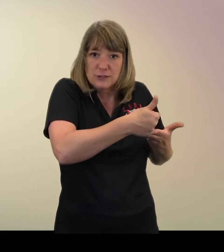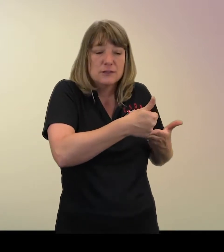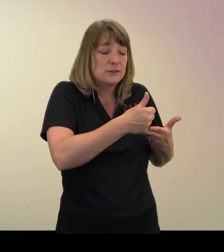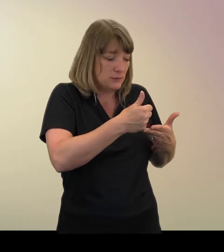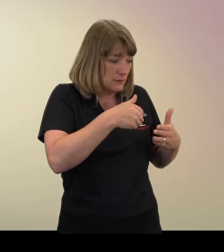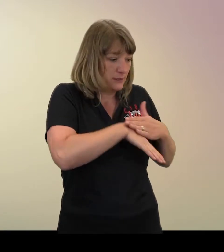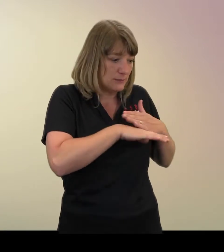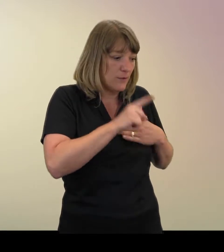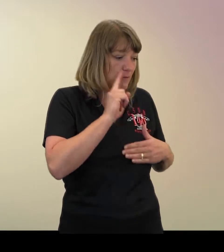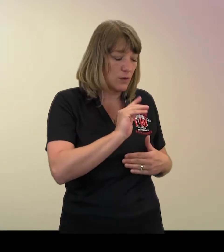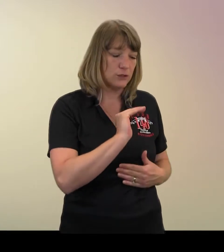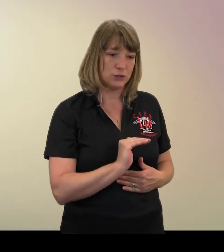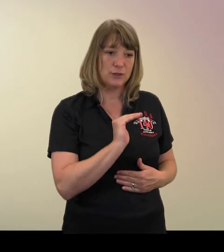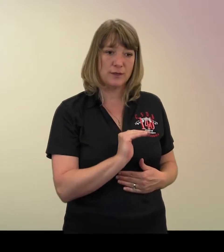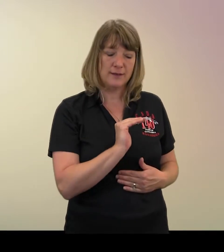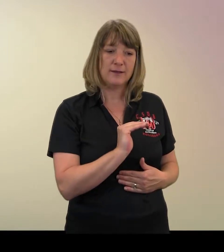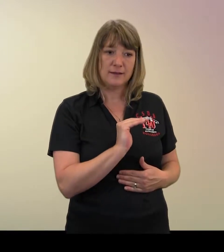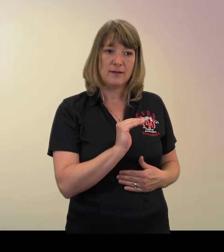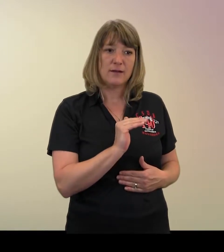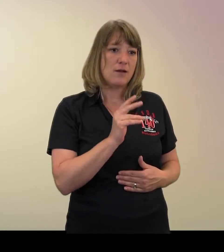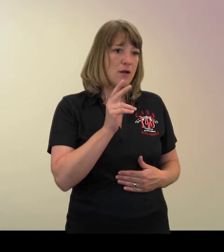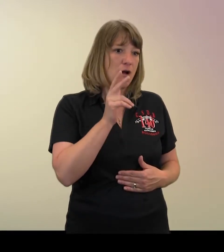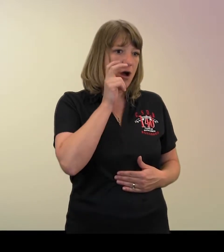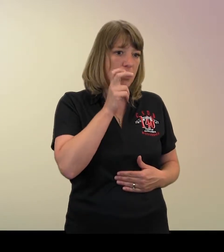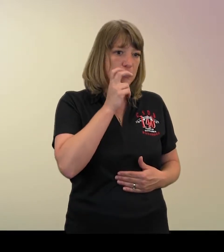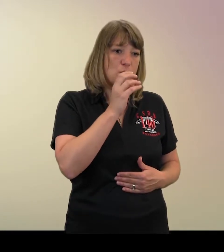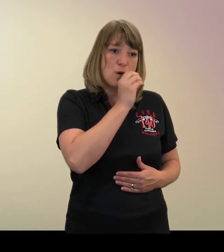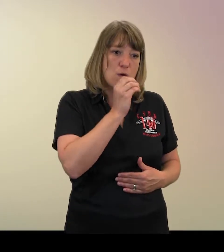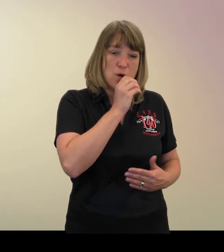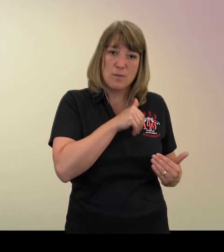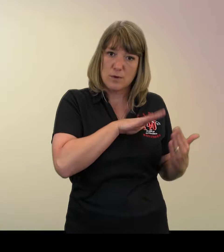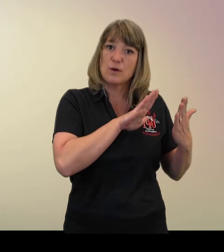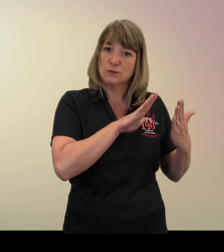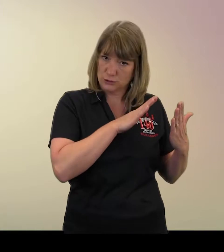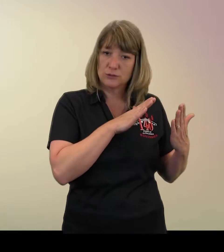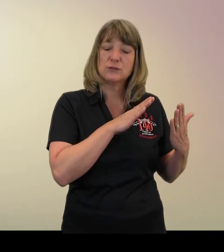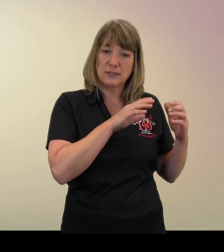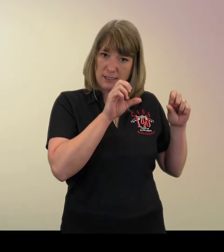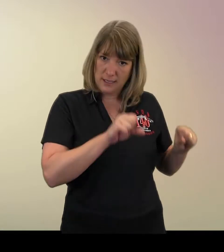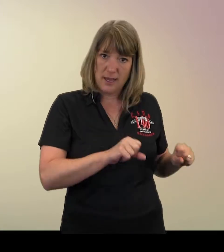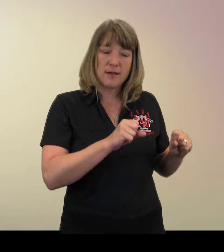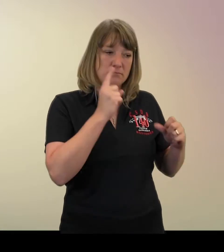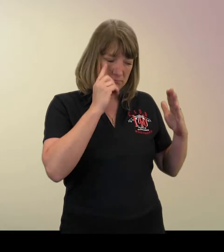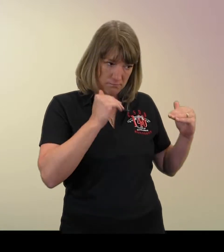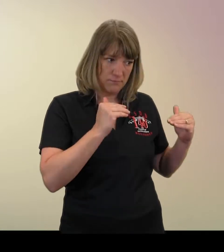to make it accessible to children, who use an auditory oral approach we expect them to be able to show